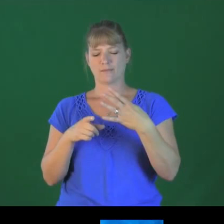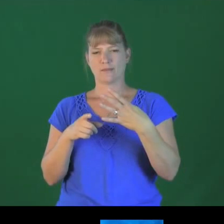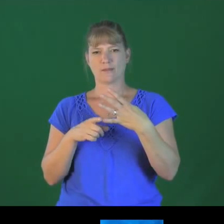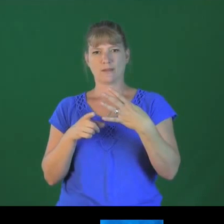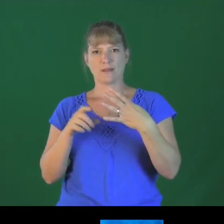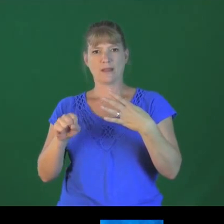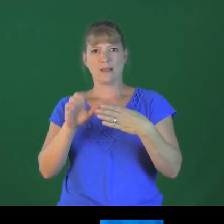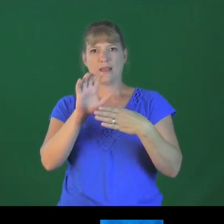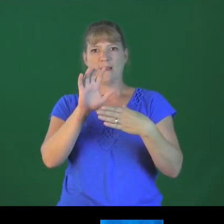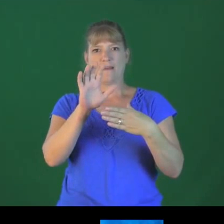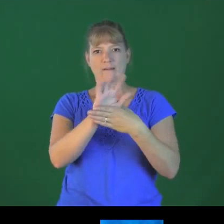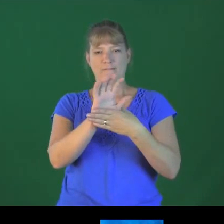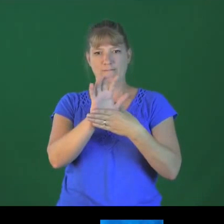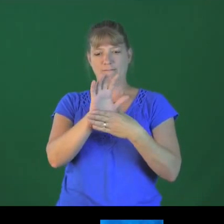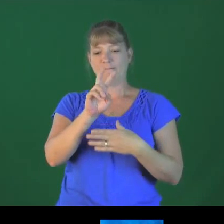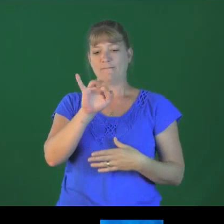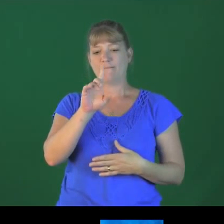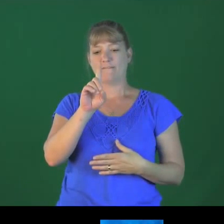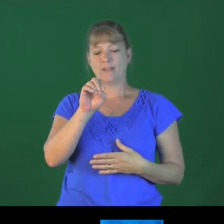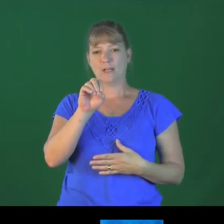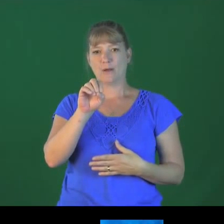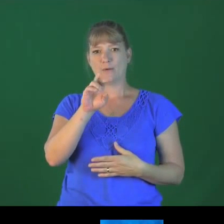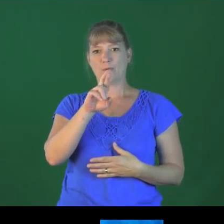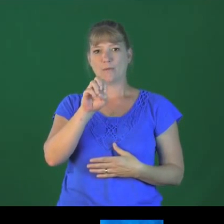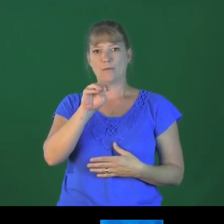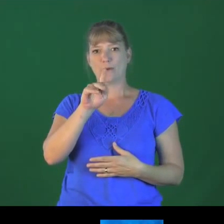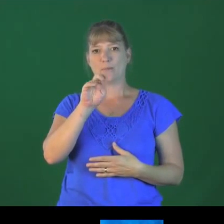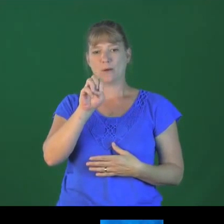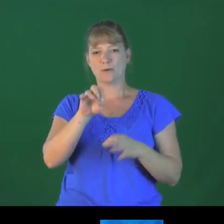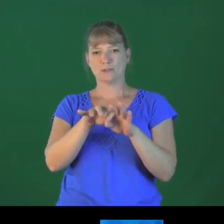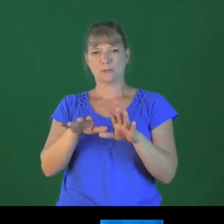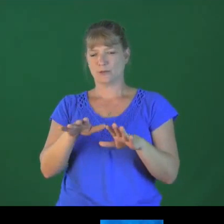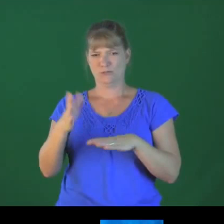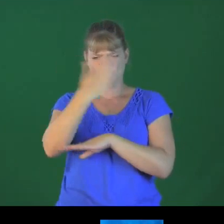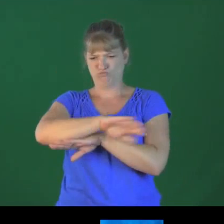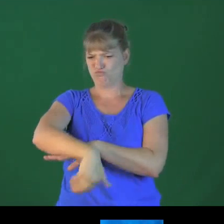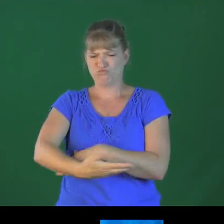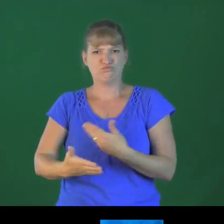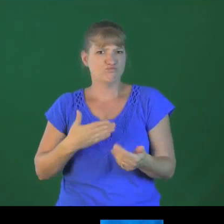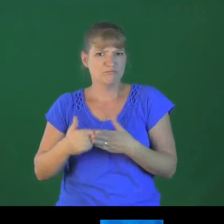video remote interpreting 24 hours a day. Even if you need someone in the middle of the night,